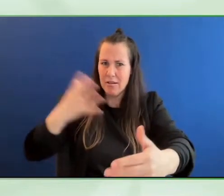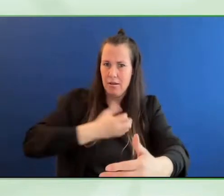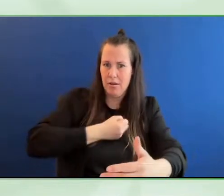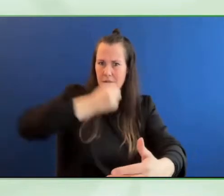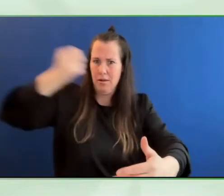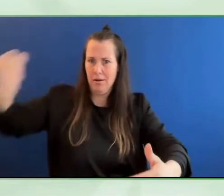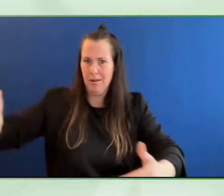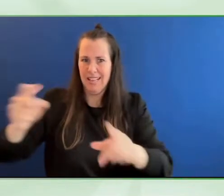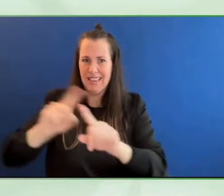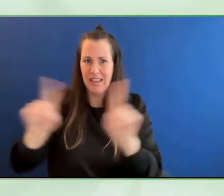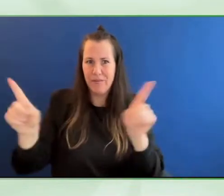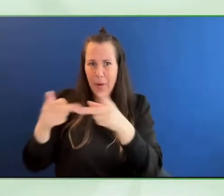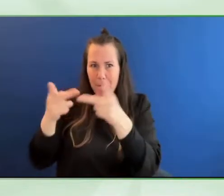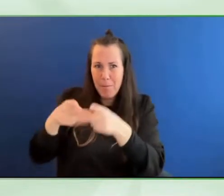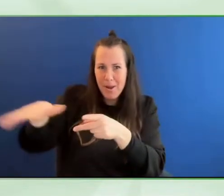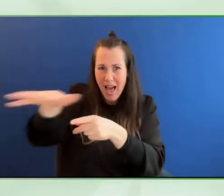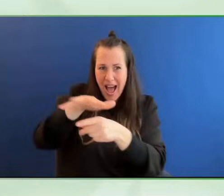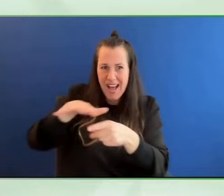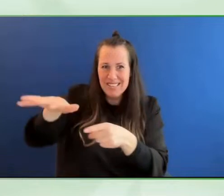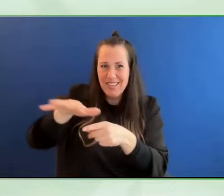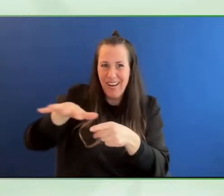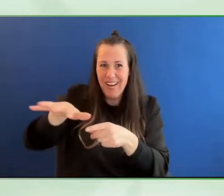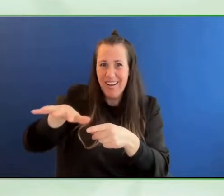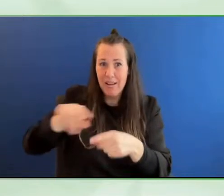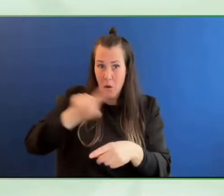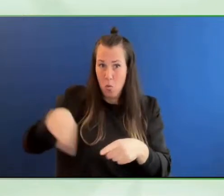I think the answer is yes and no.